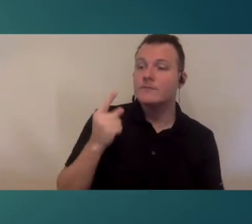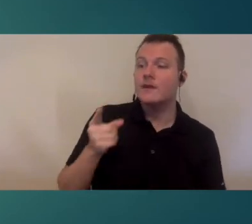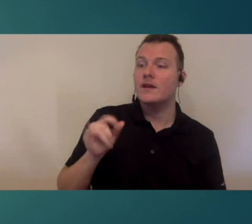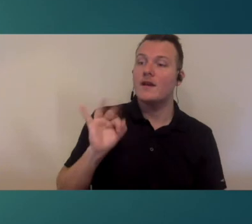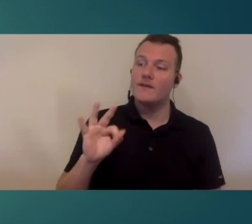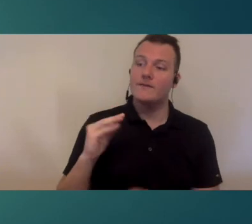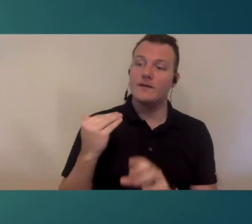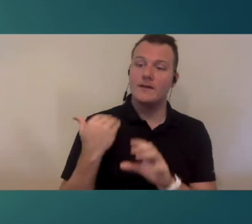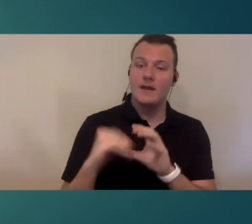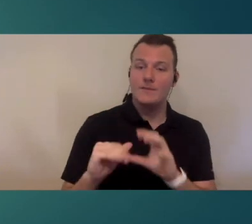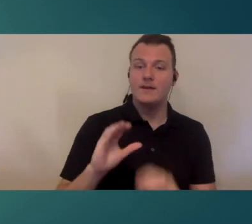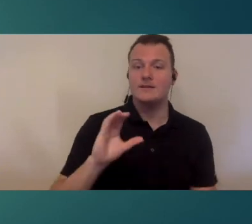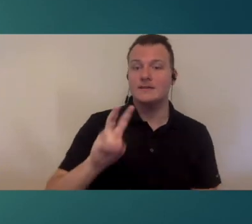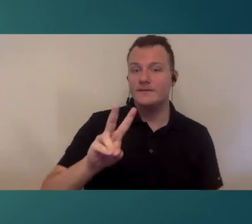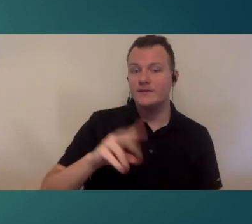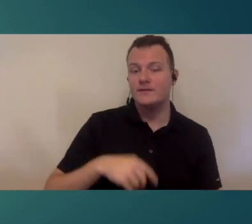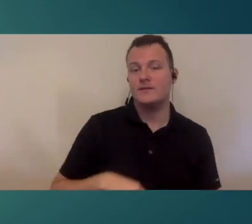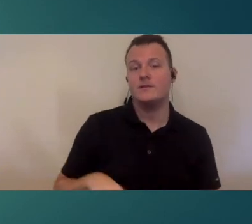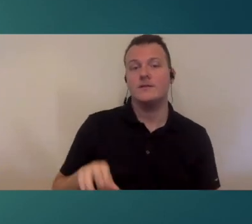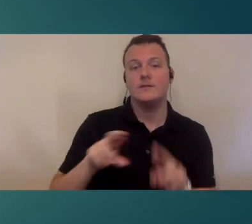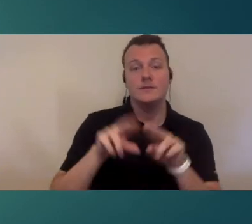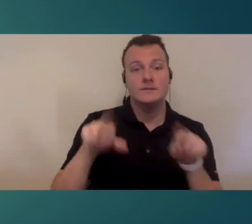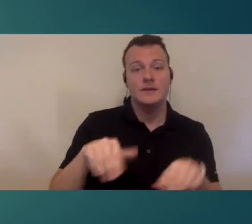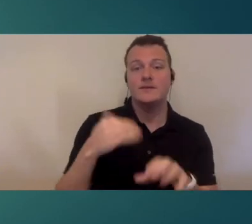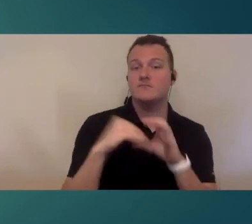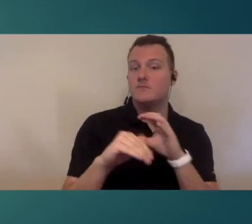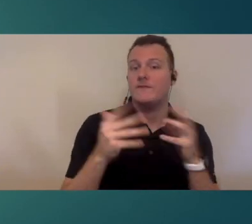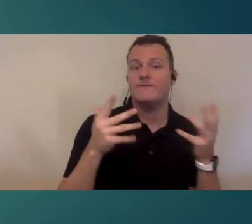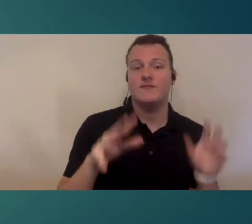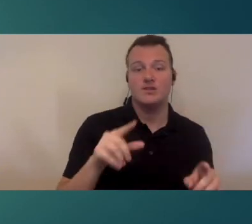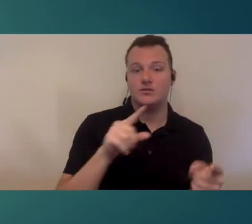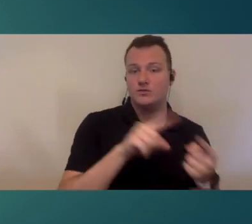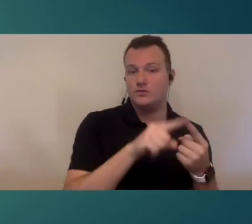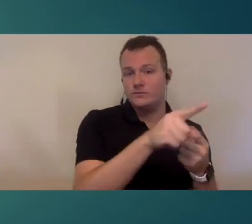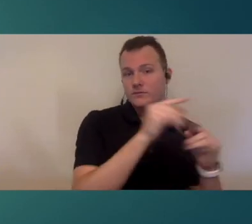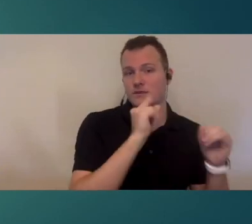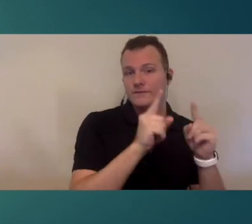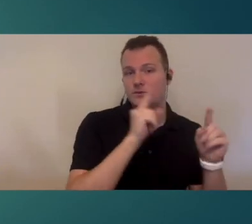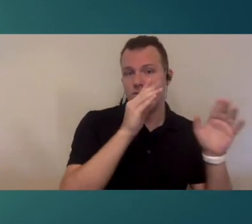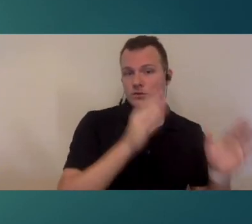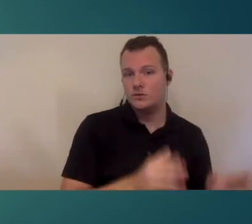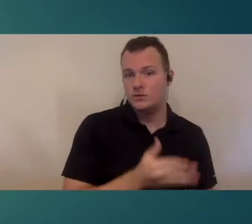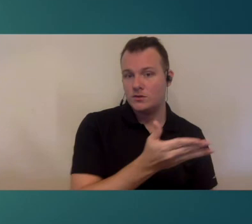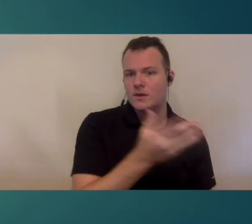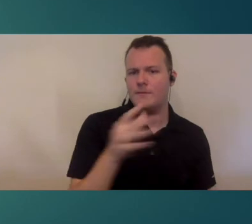you've emailed your CV or your resume to the interviewer, make sure you're